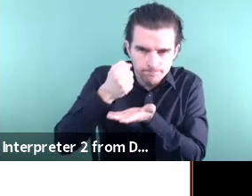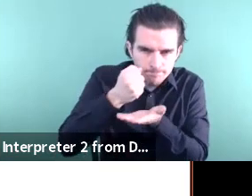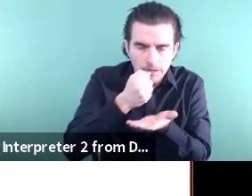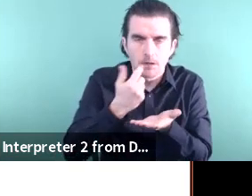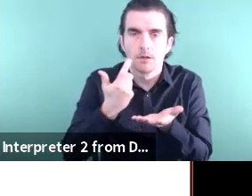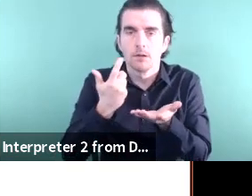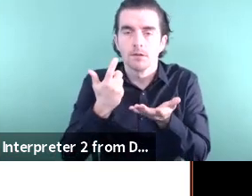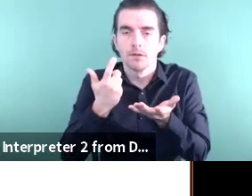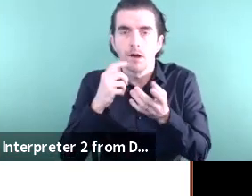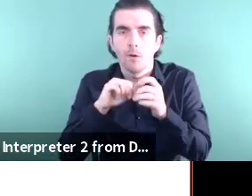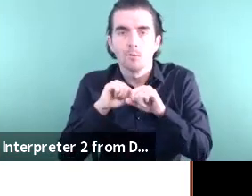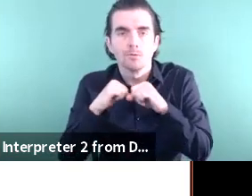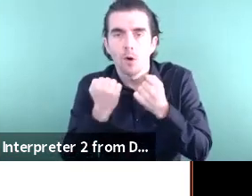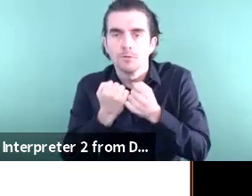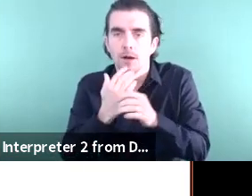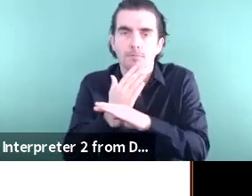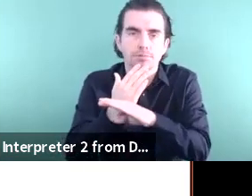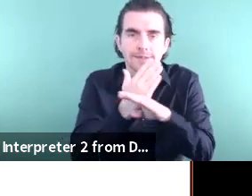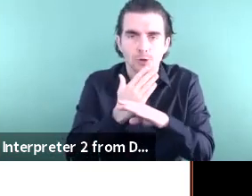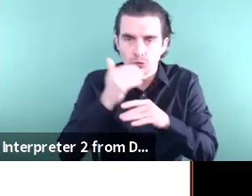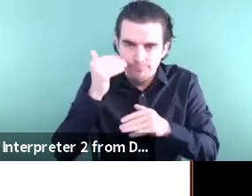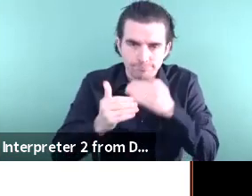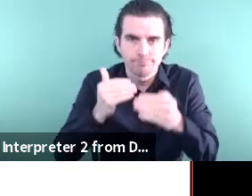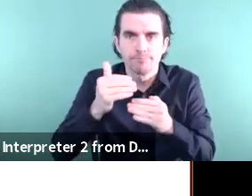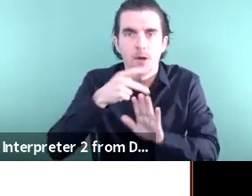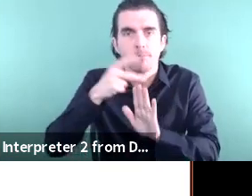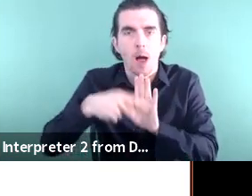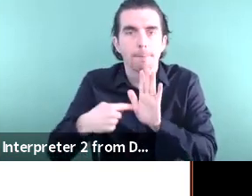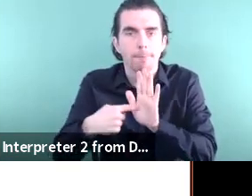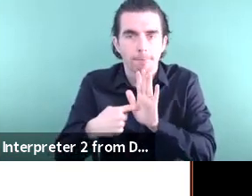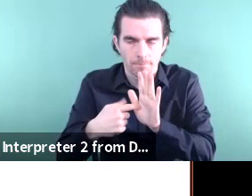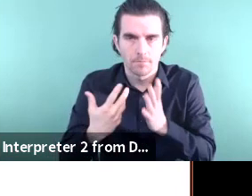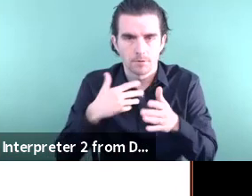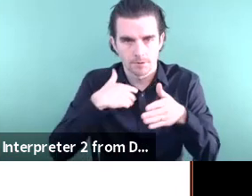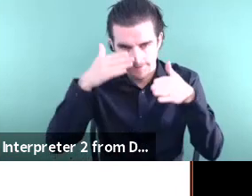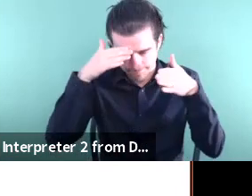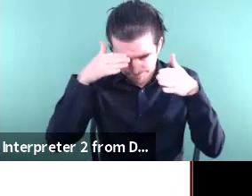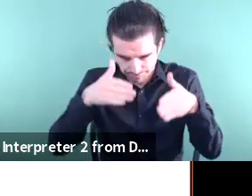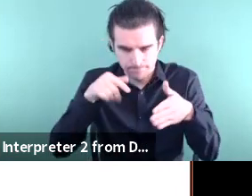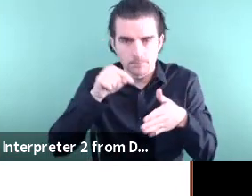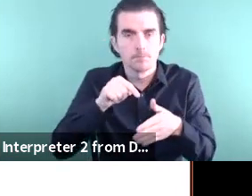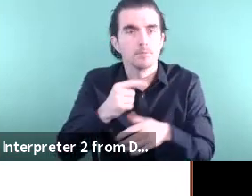express this in monetary terms or in adult equivalent scales and